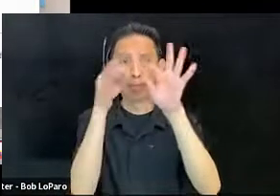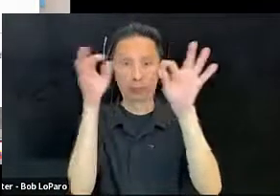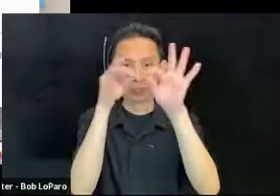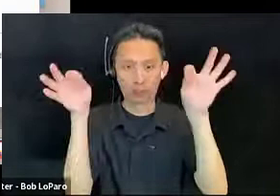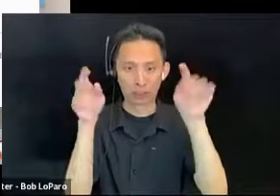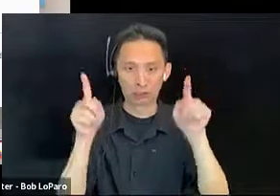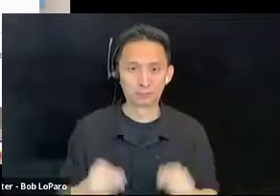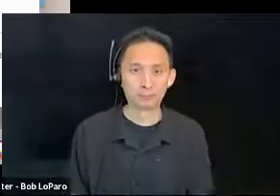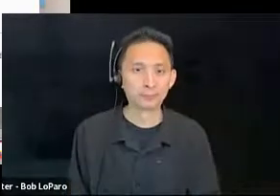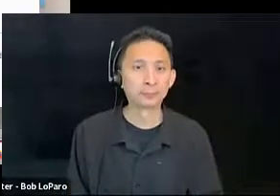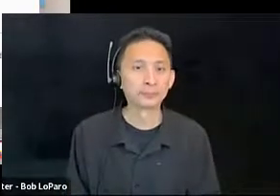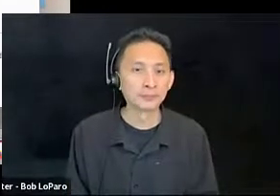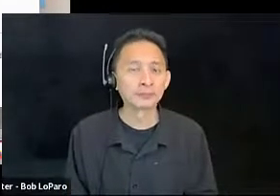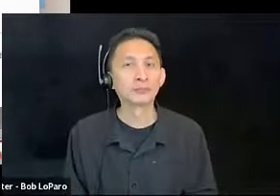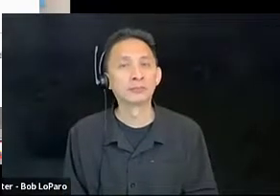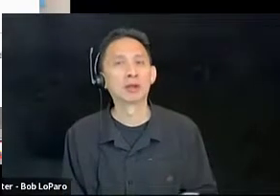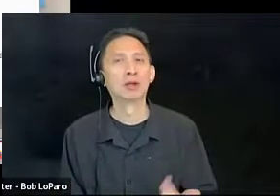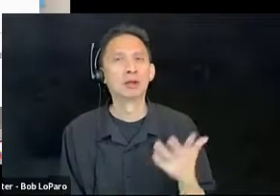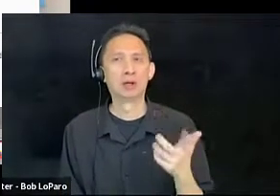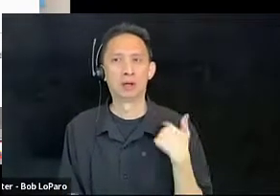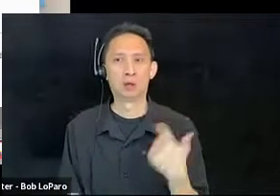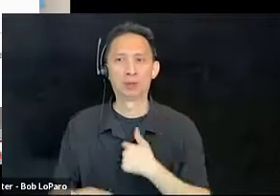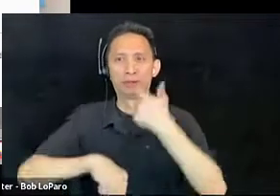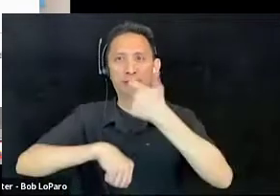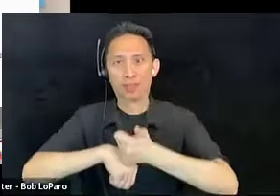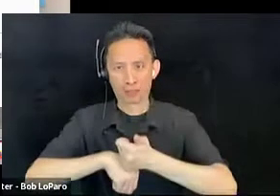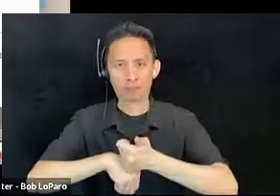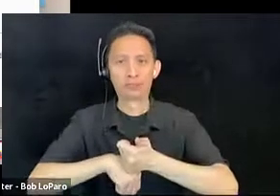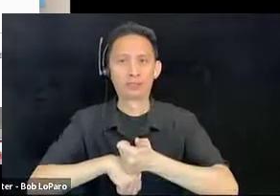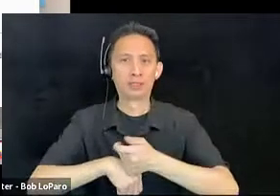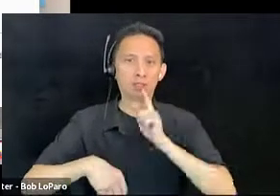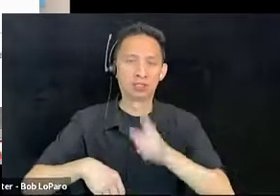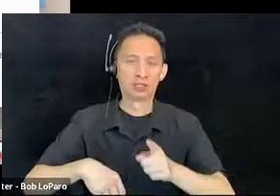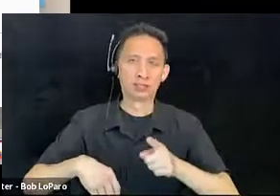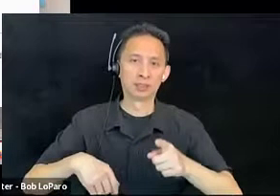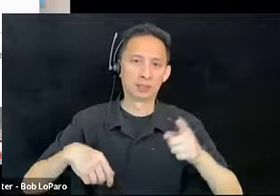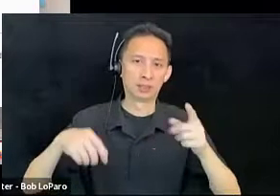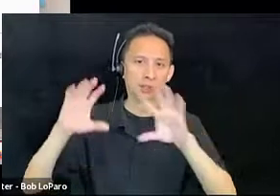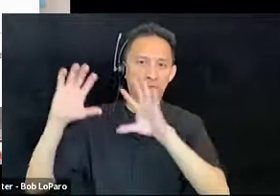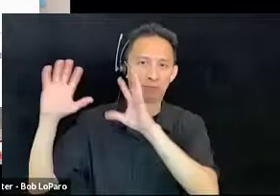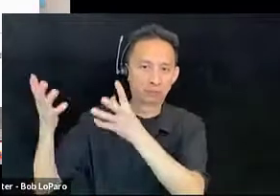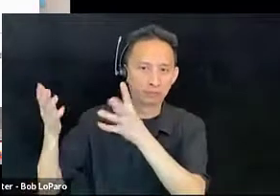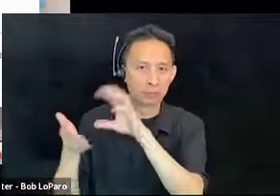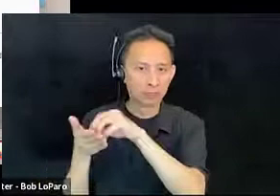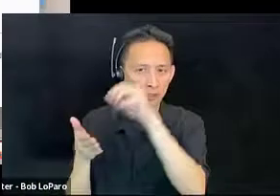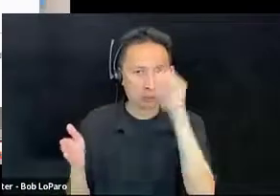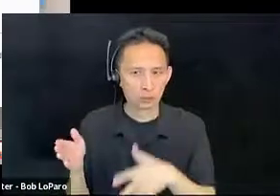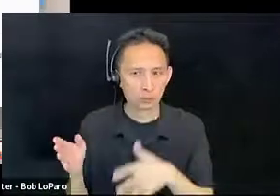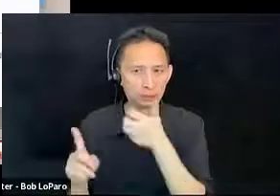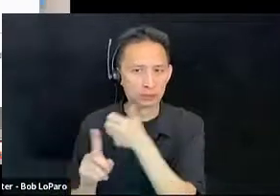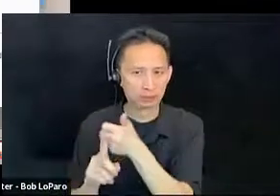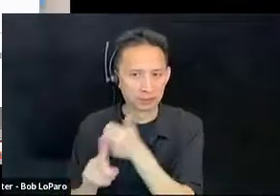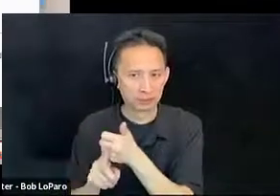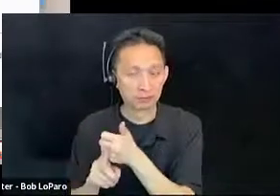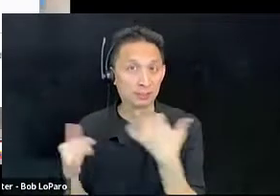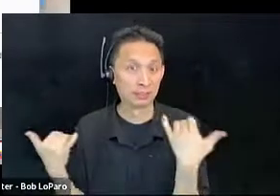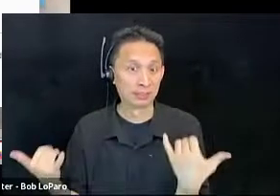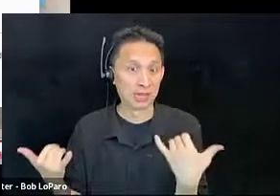into three major categories or major levels. And that's students who are currently expressively emerging